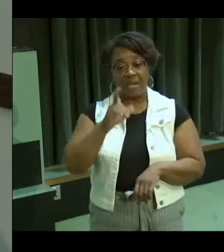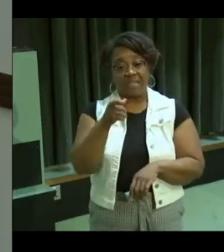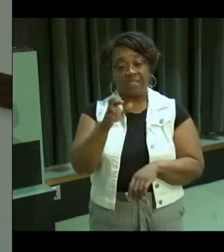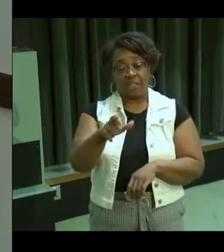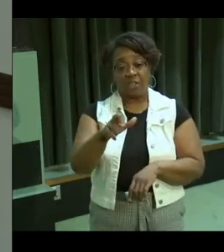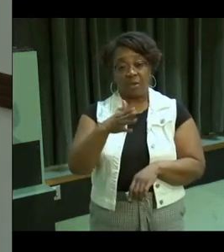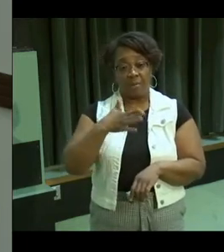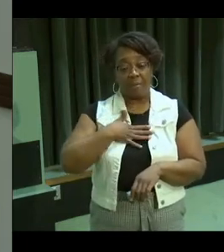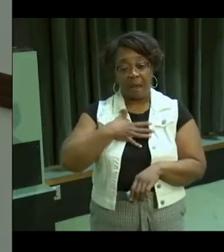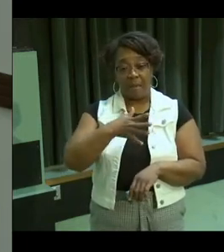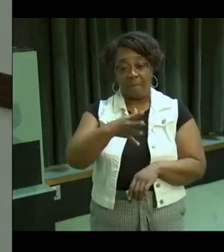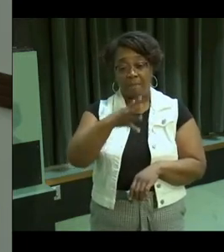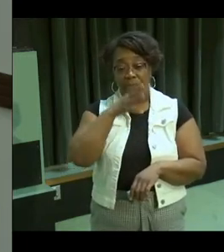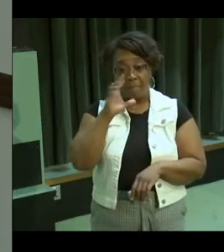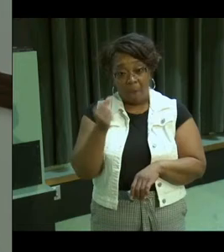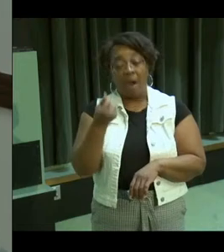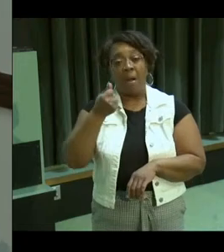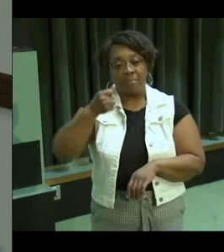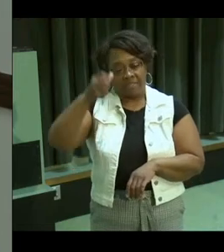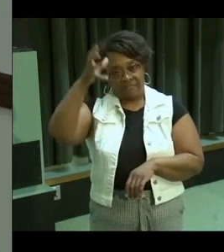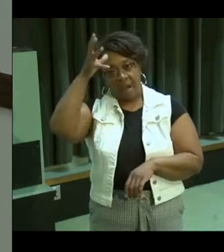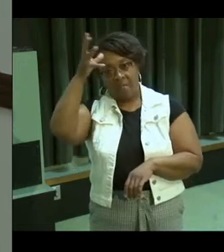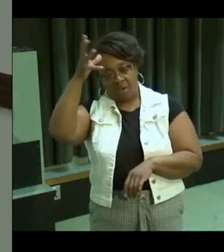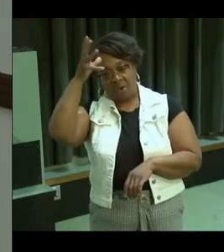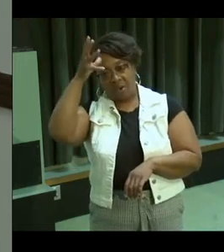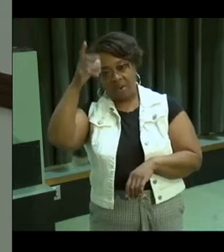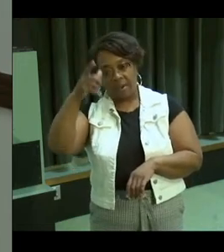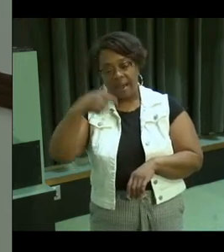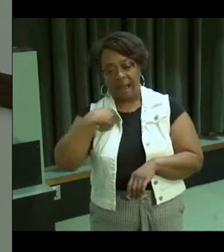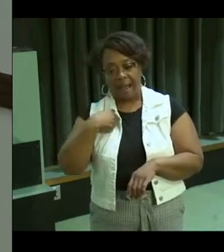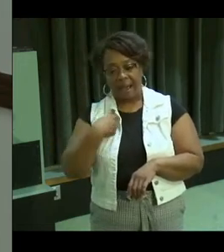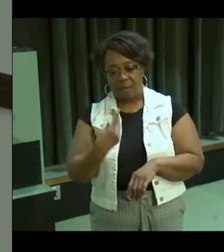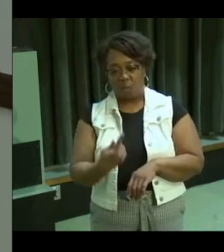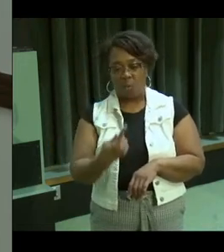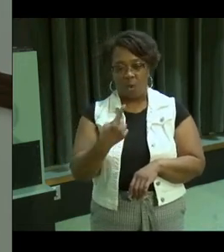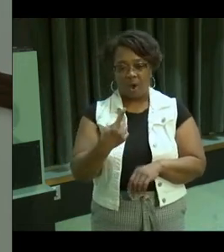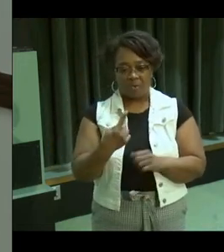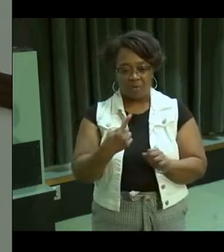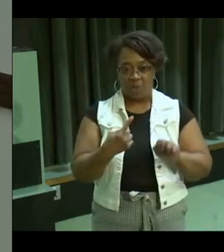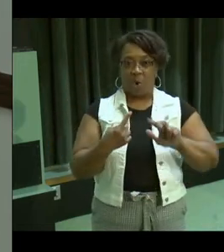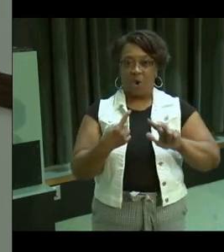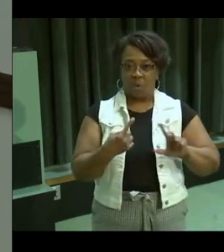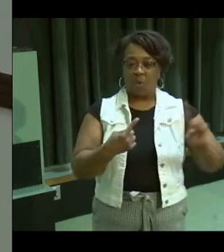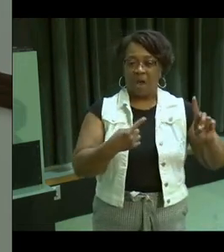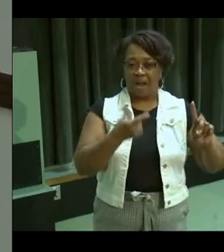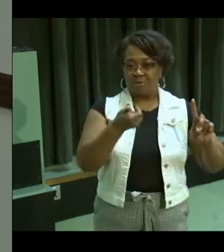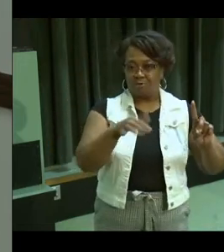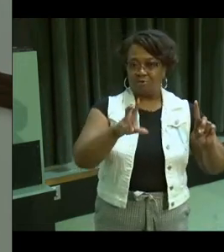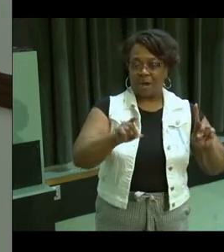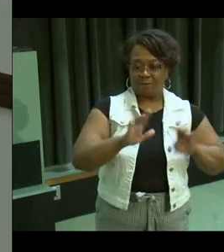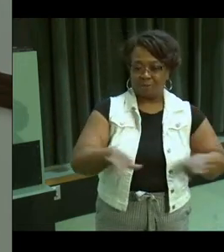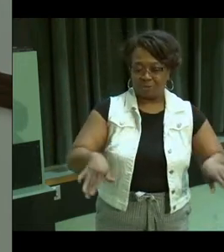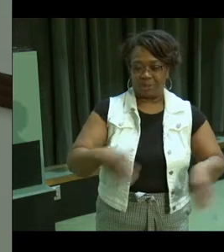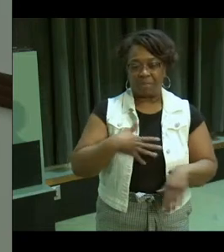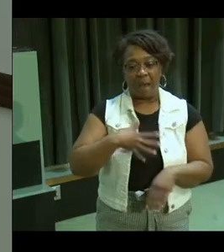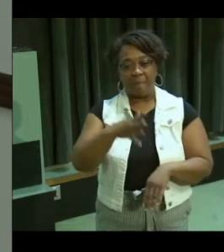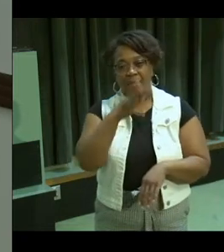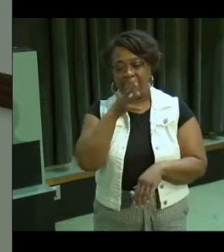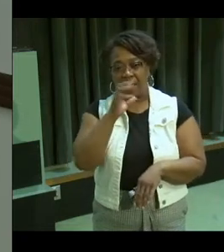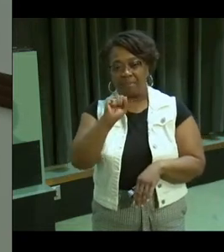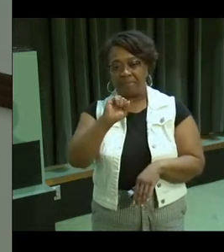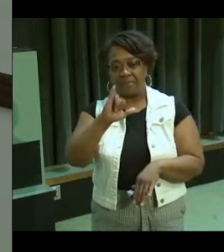my mom's father here. I'm one of